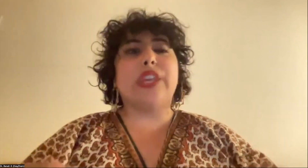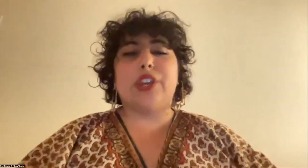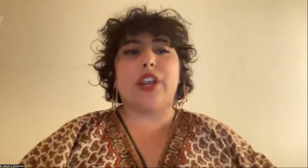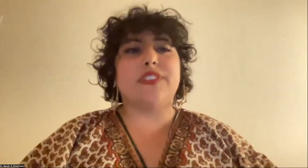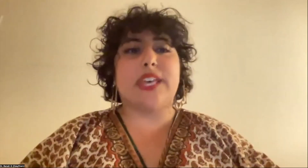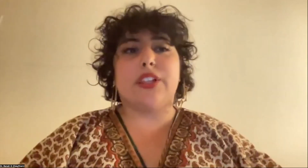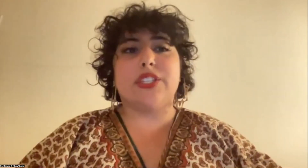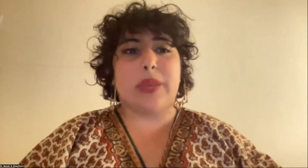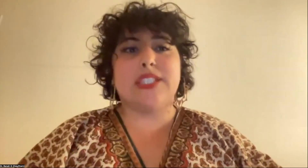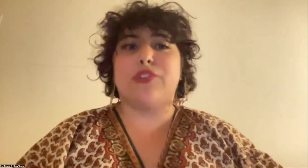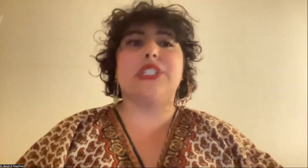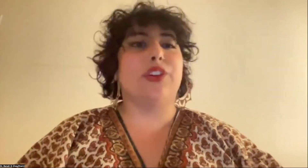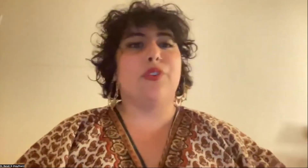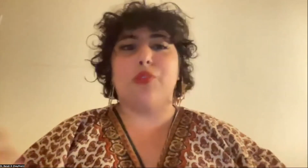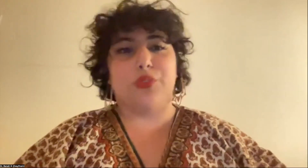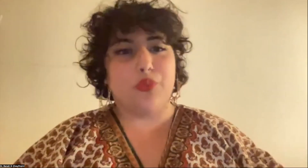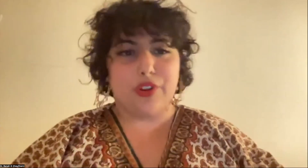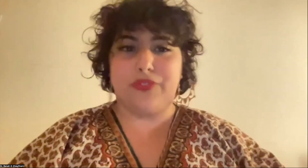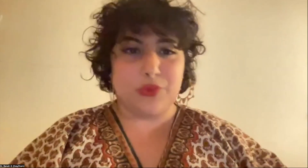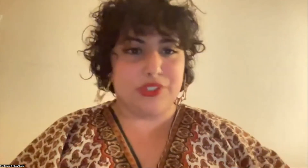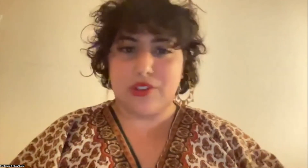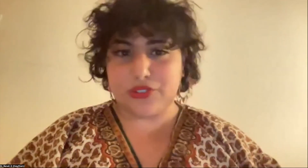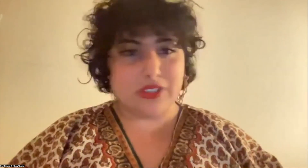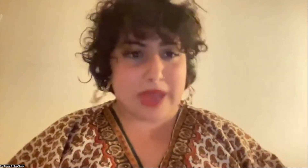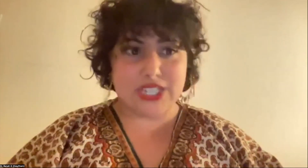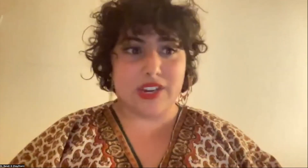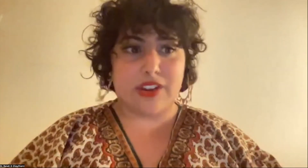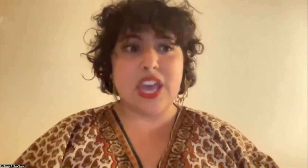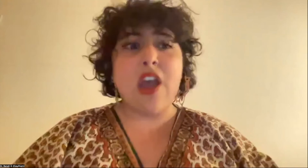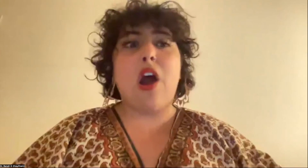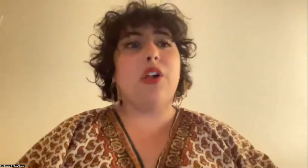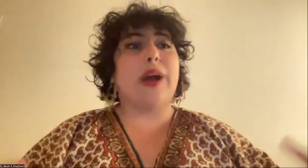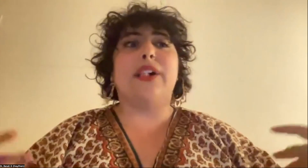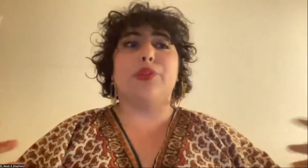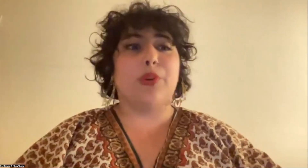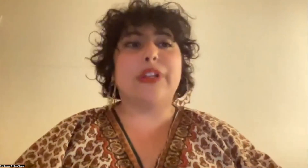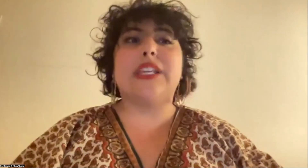theatre set of settler space frontier Cold War fueled cultural imaginaries all while heroically